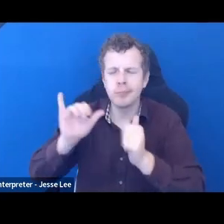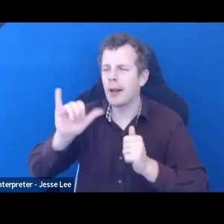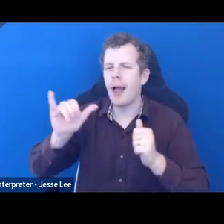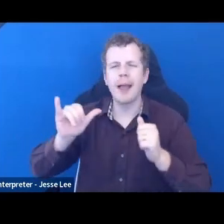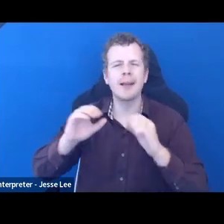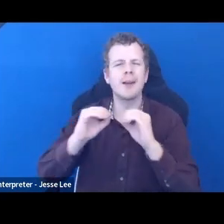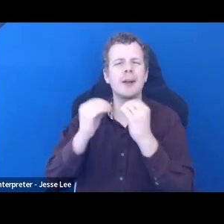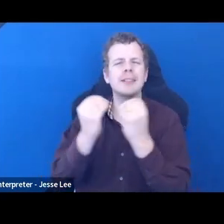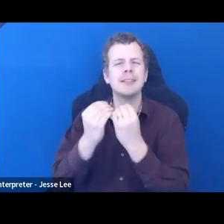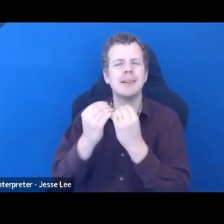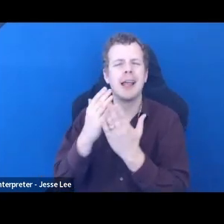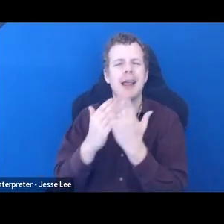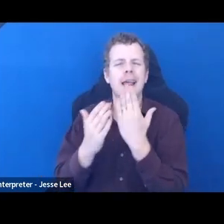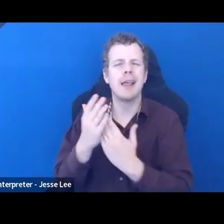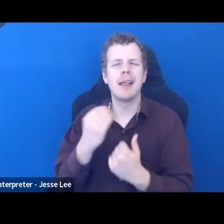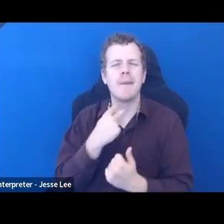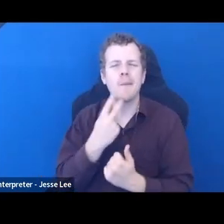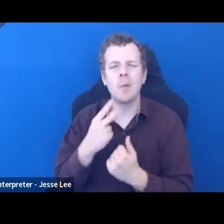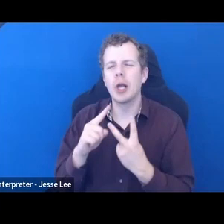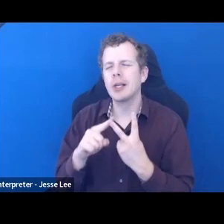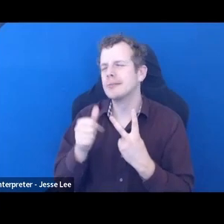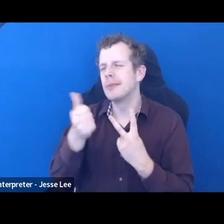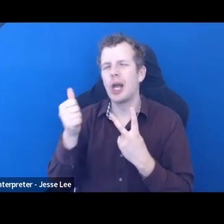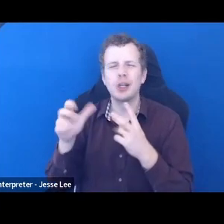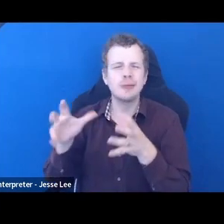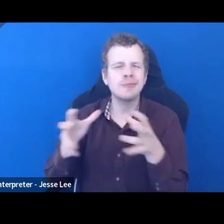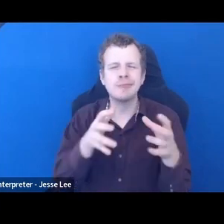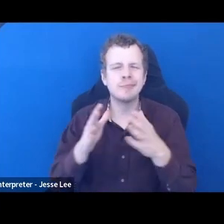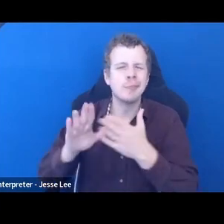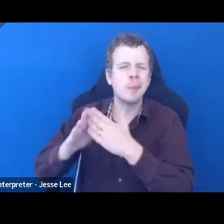All the - those great support community organizations we have.